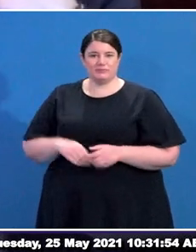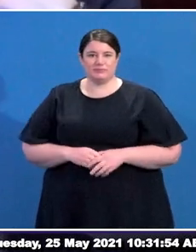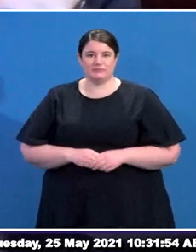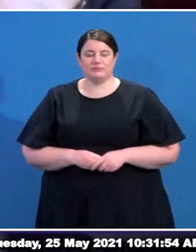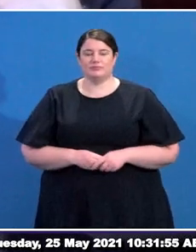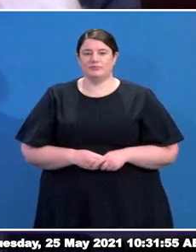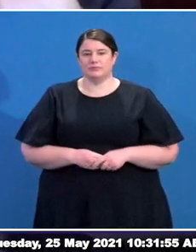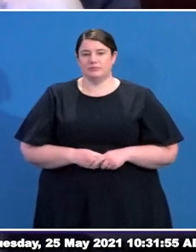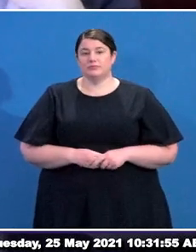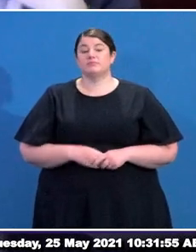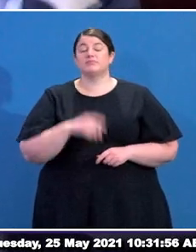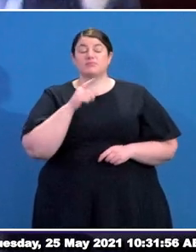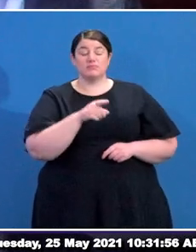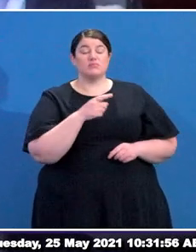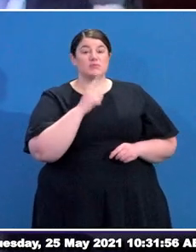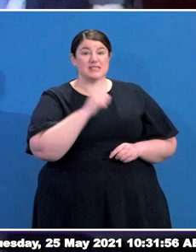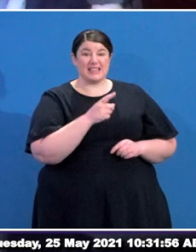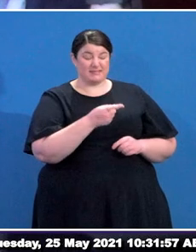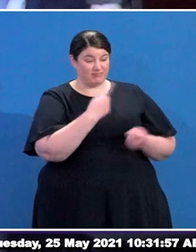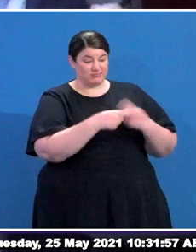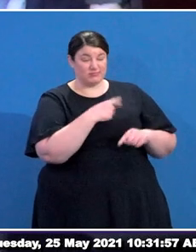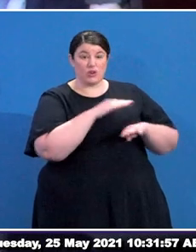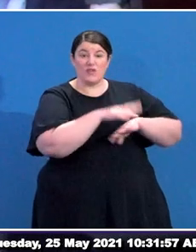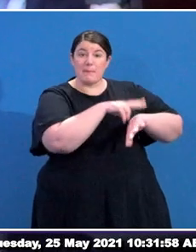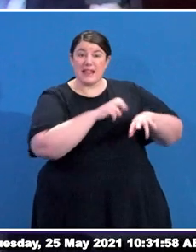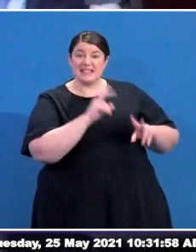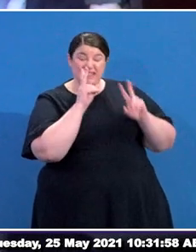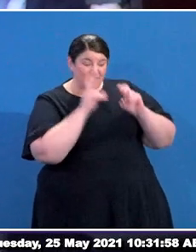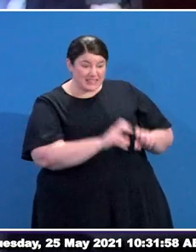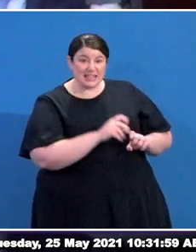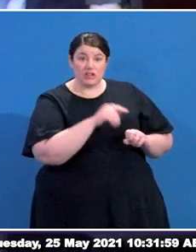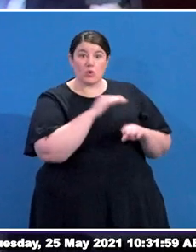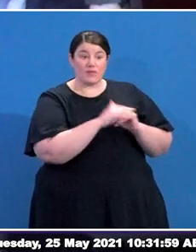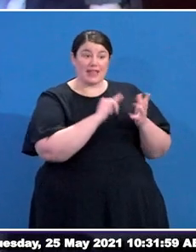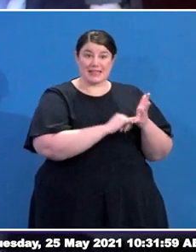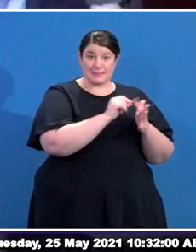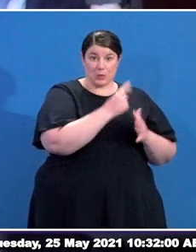investigation and other investigations in relation to SP1 and SP2,